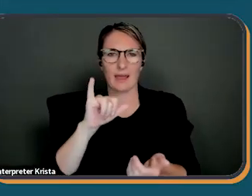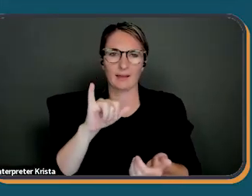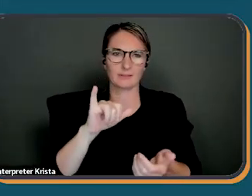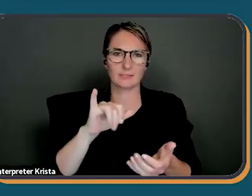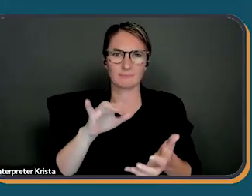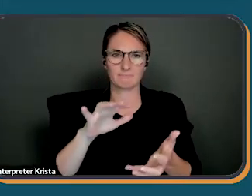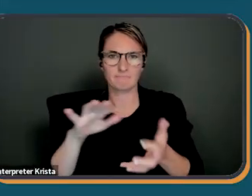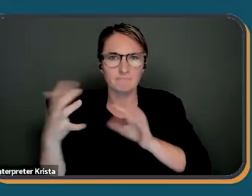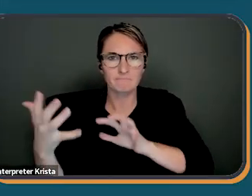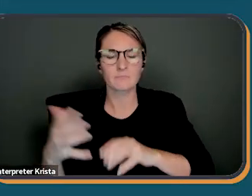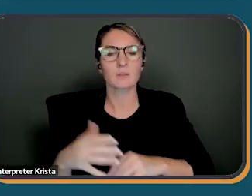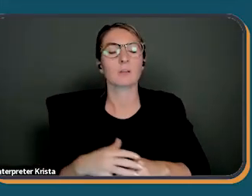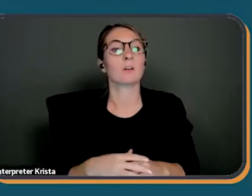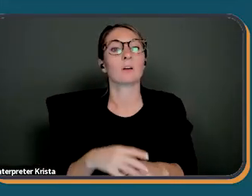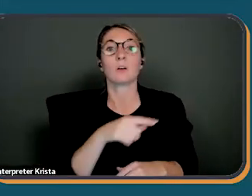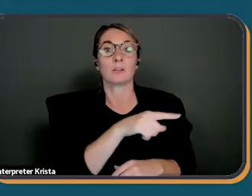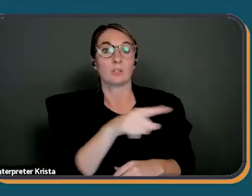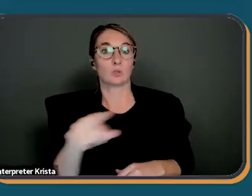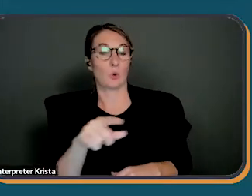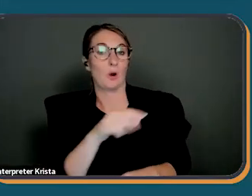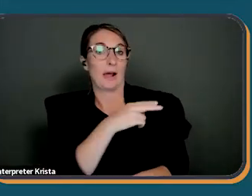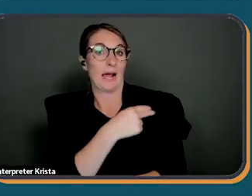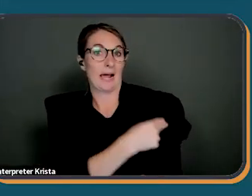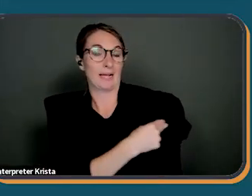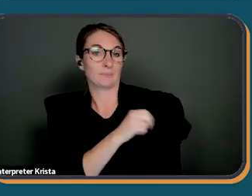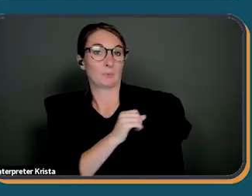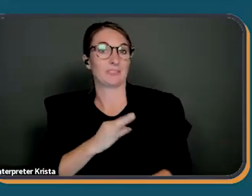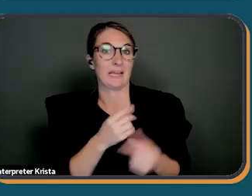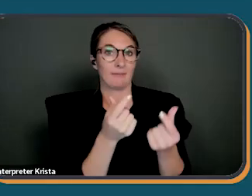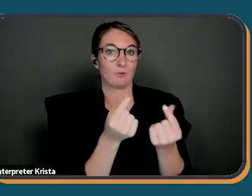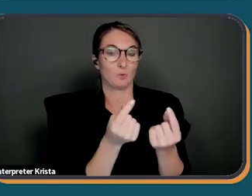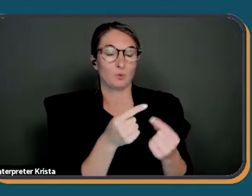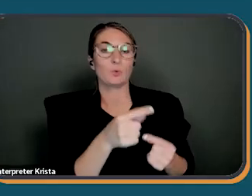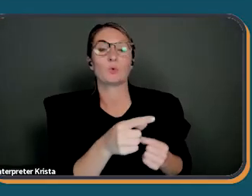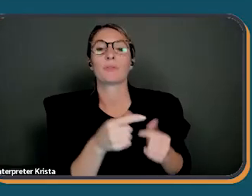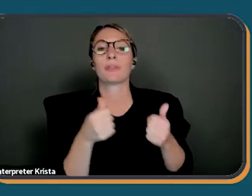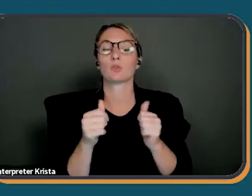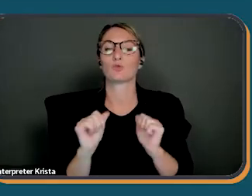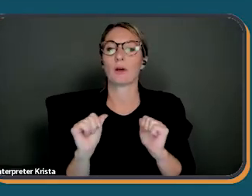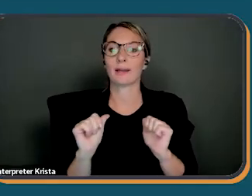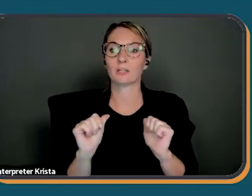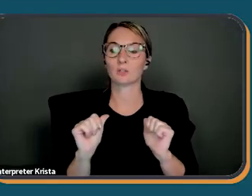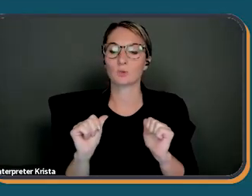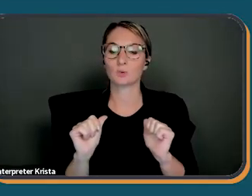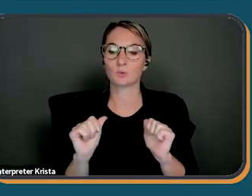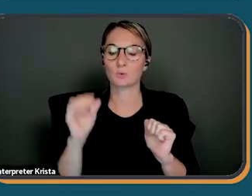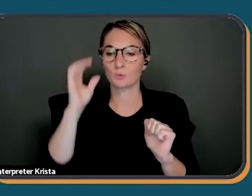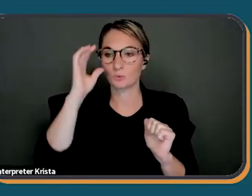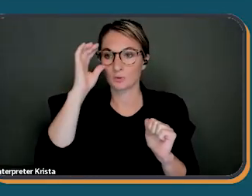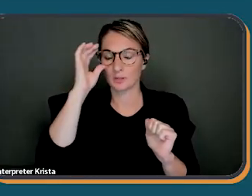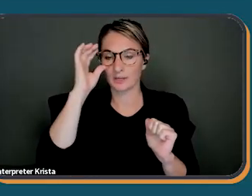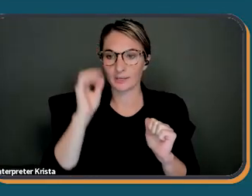So what they tried to do is put